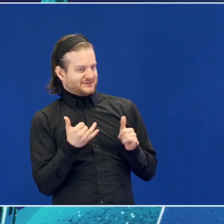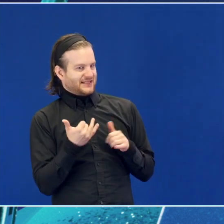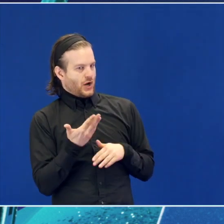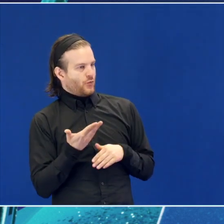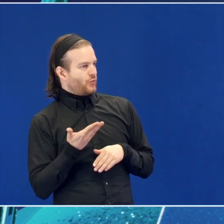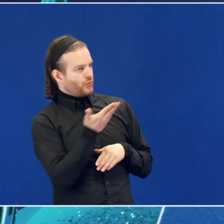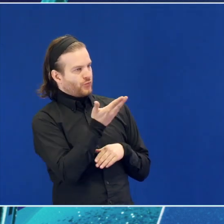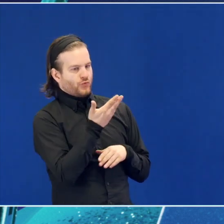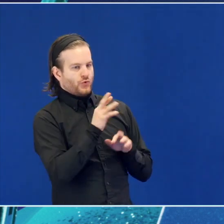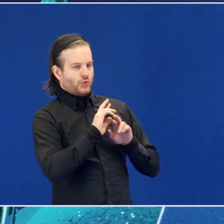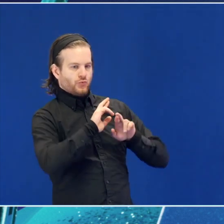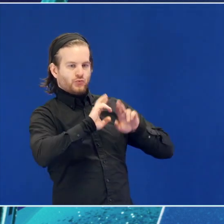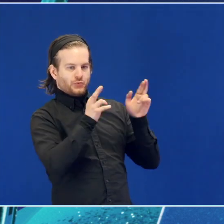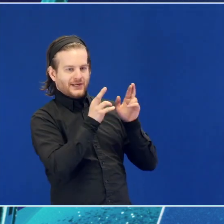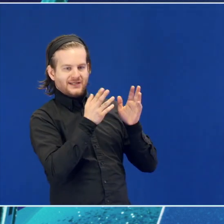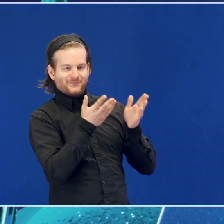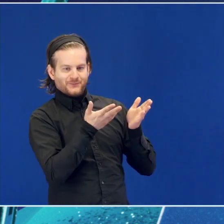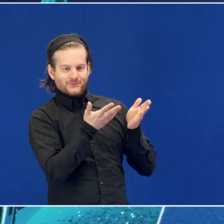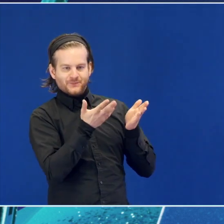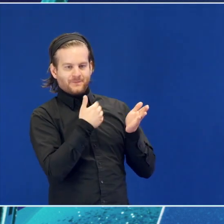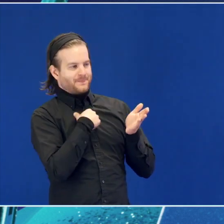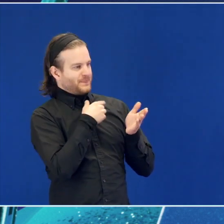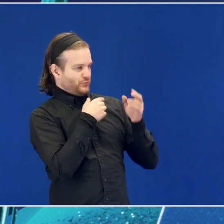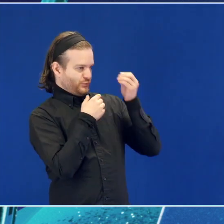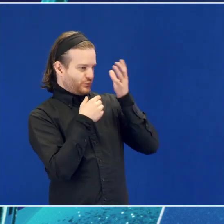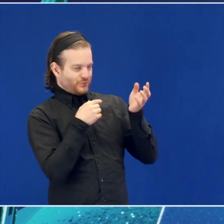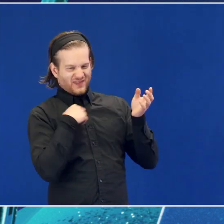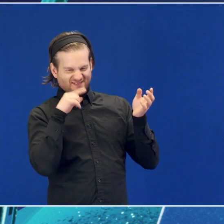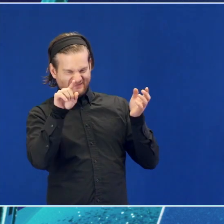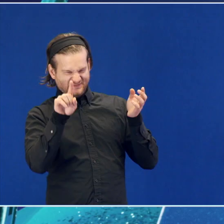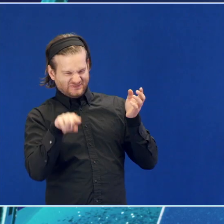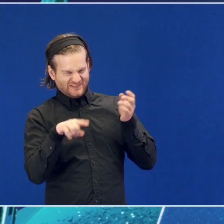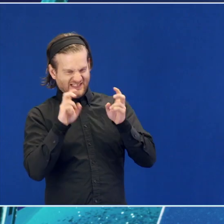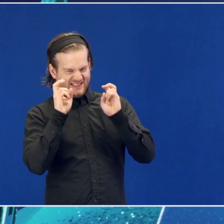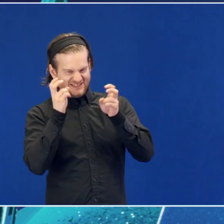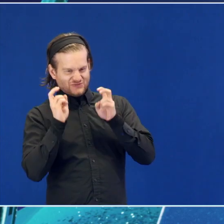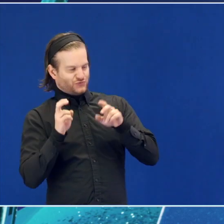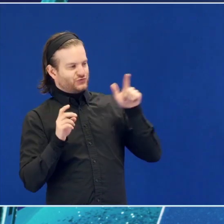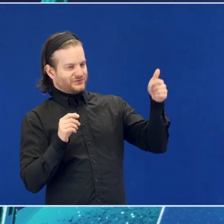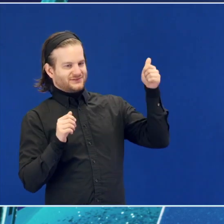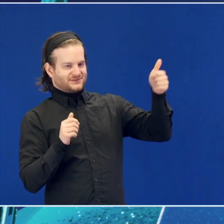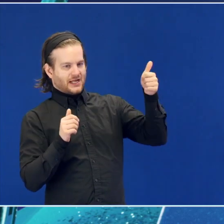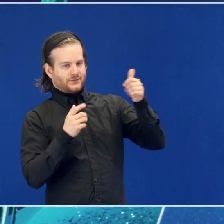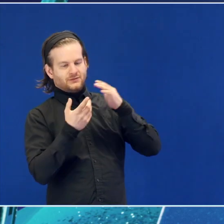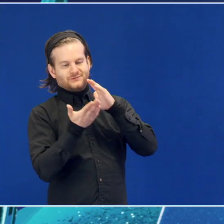"All right, well, remediate that," or, "Fix that," or whatever, and it'll basically run a deterministic test,